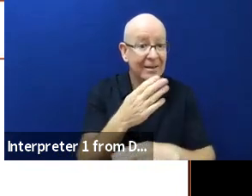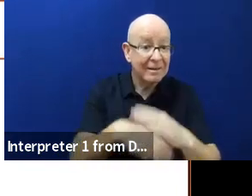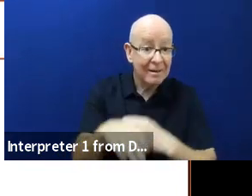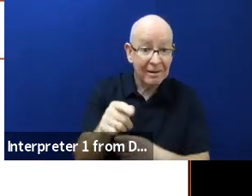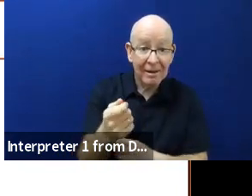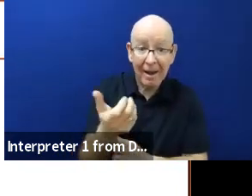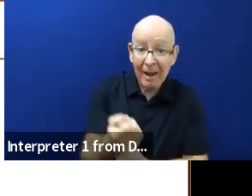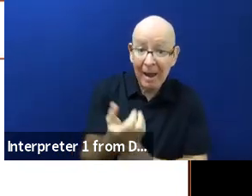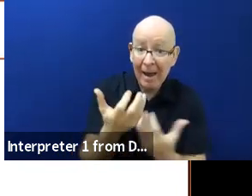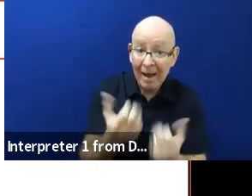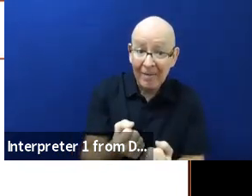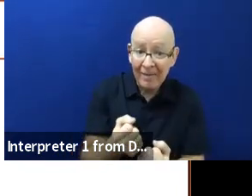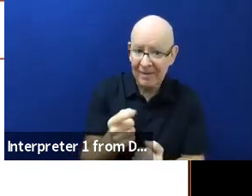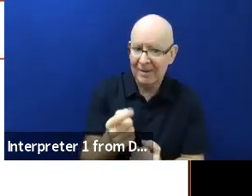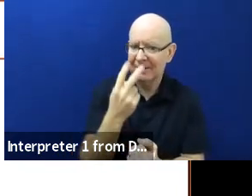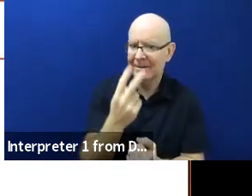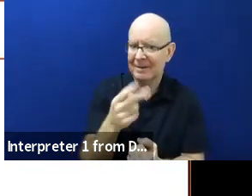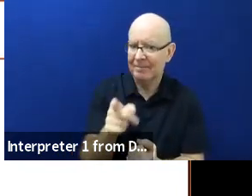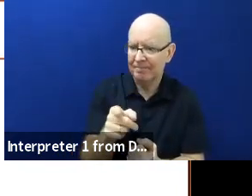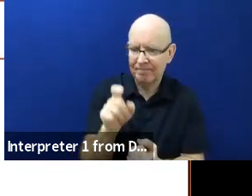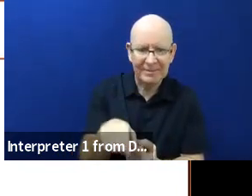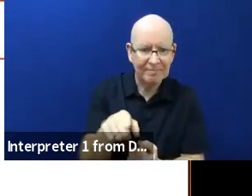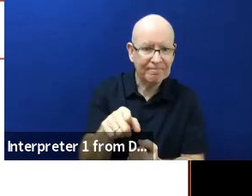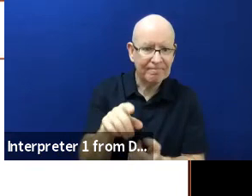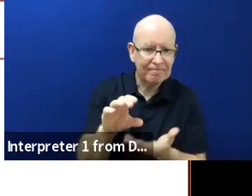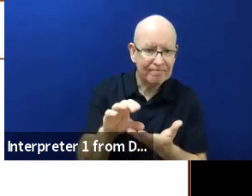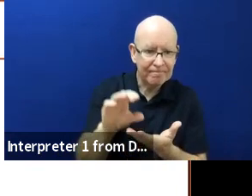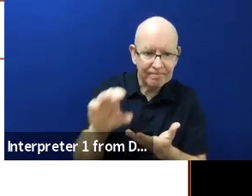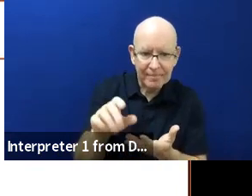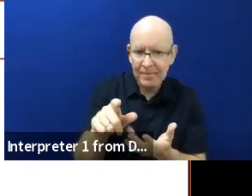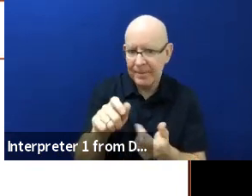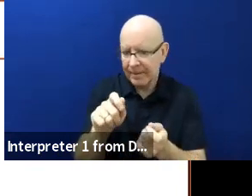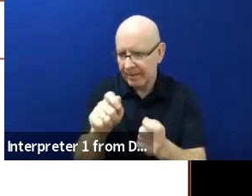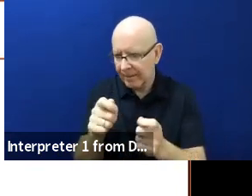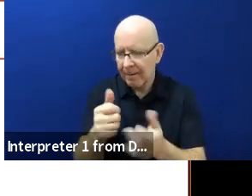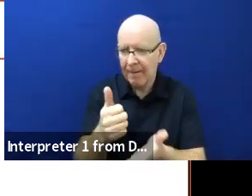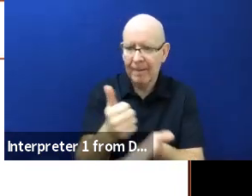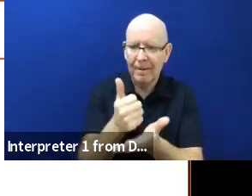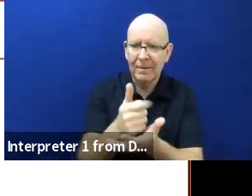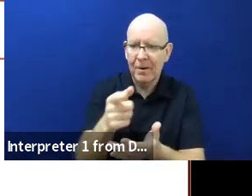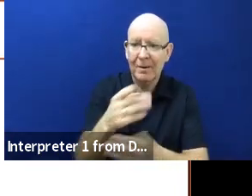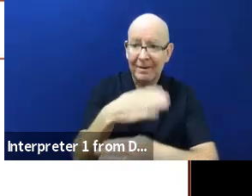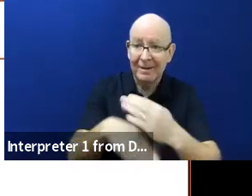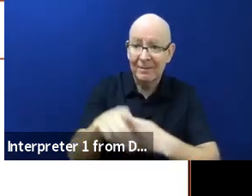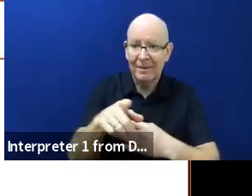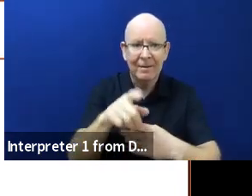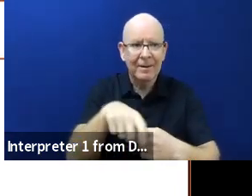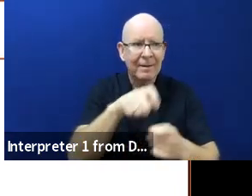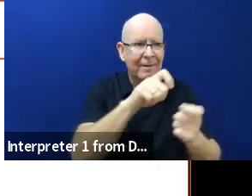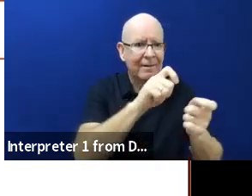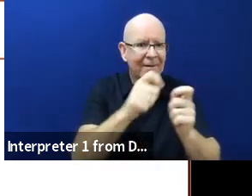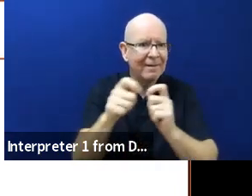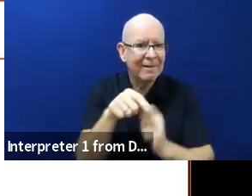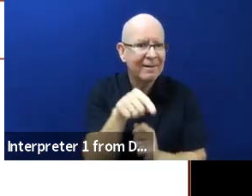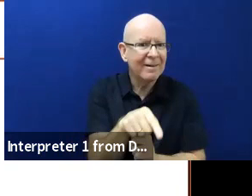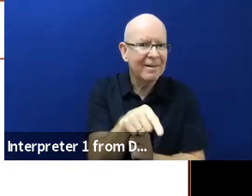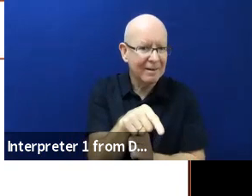And finally, we need to recognise that in all these cases, the first step is the assessment